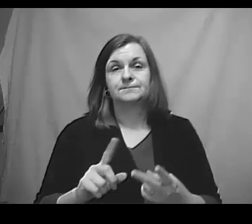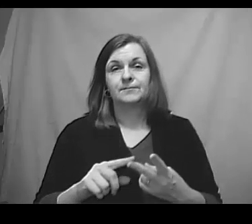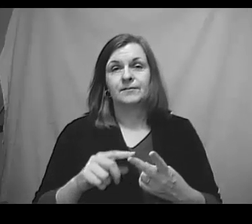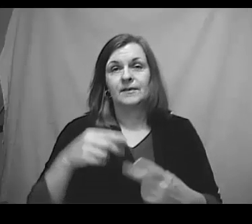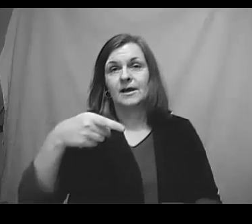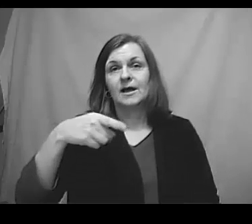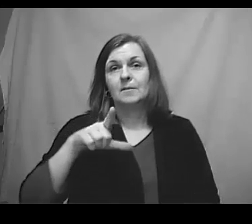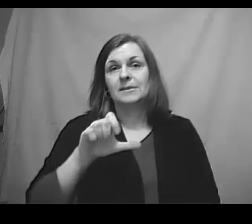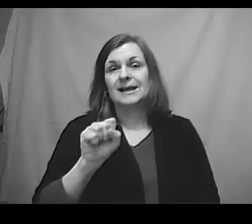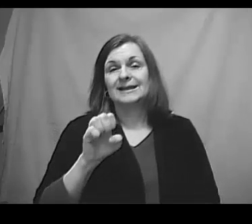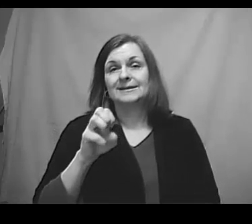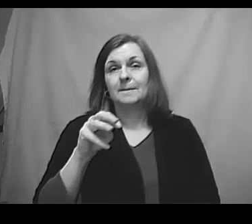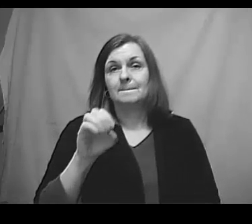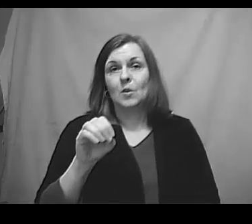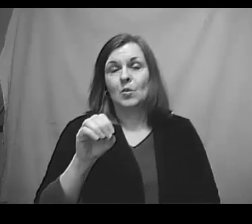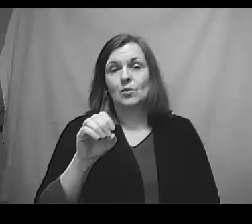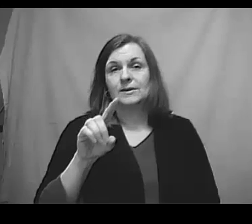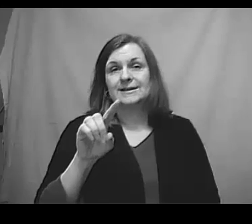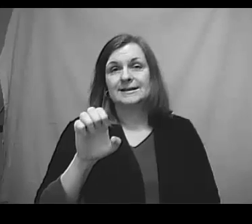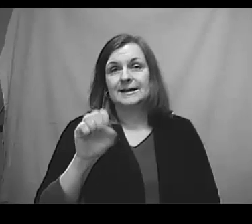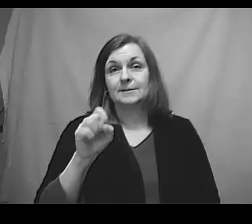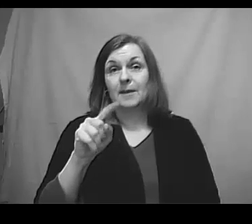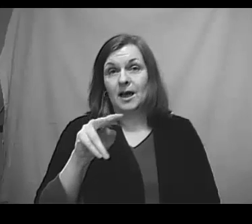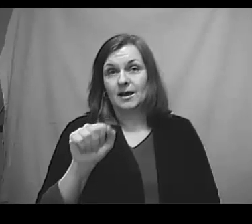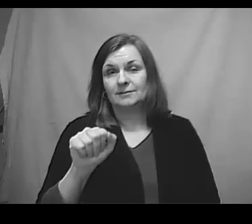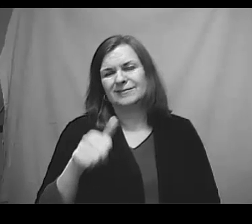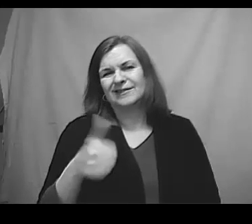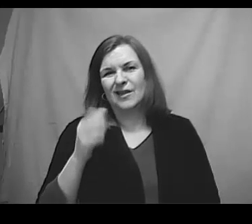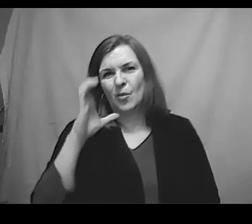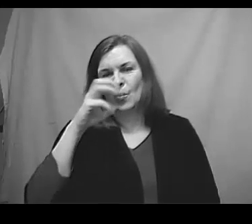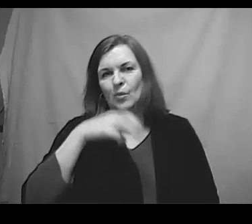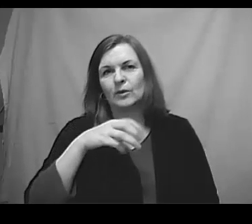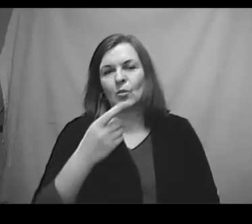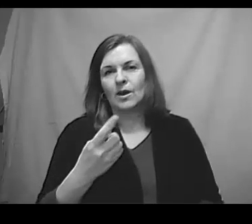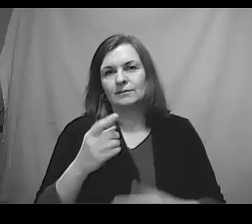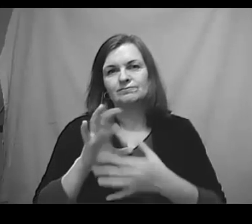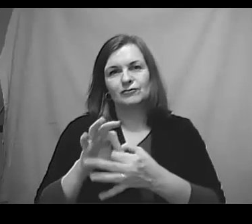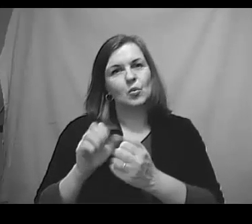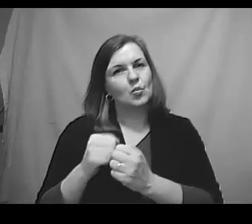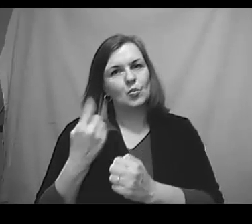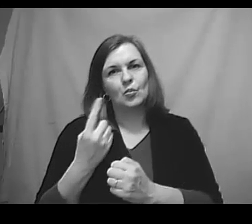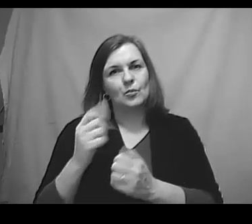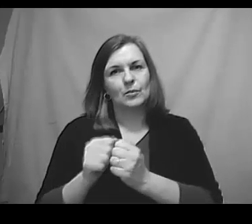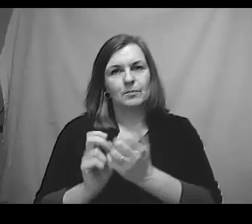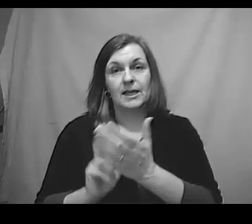plasmodesmata this is another weird one associated just with plants